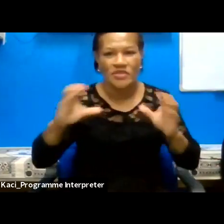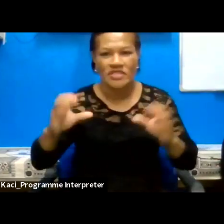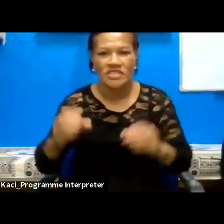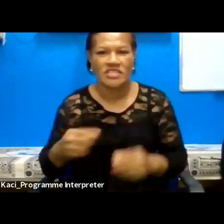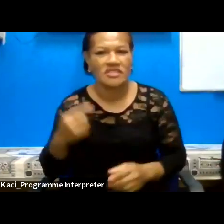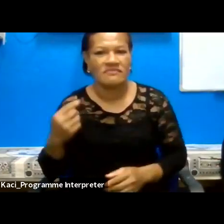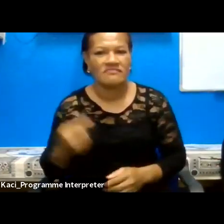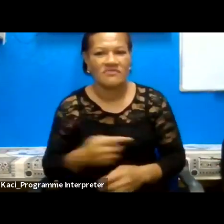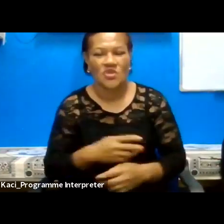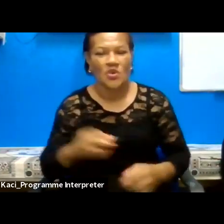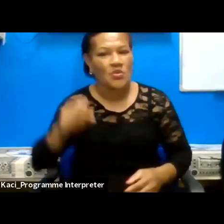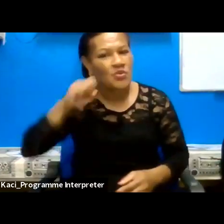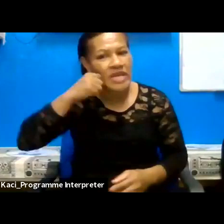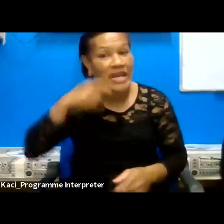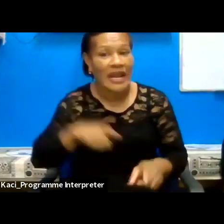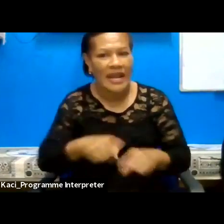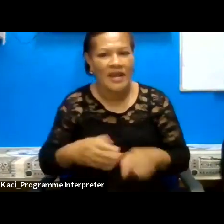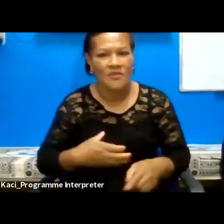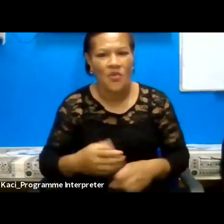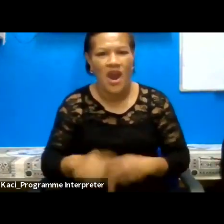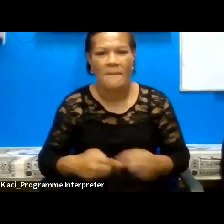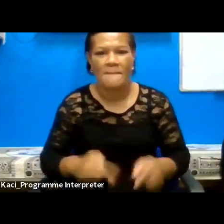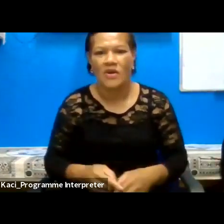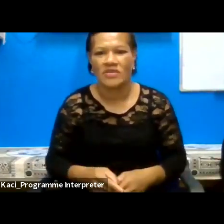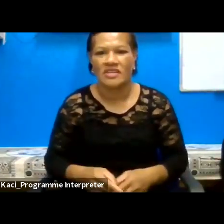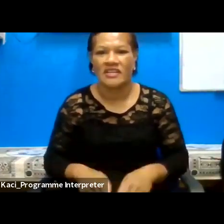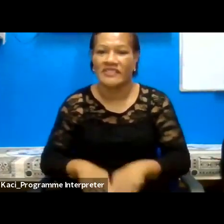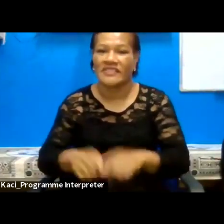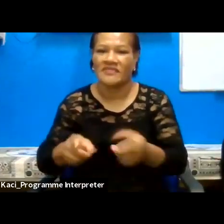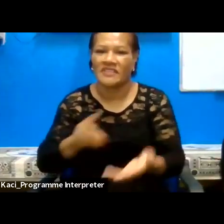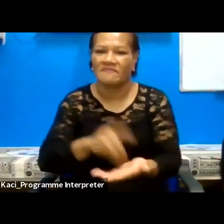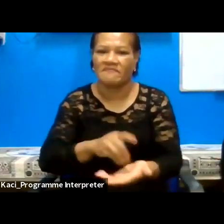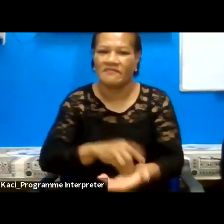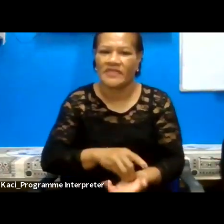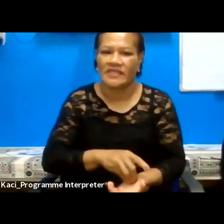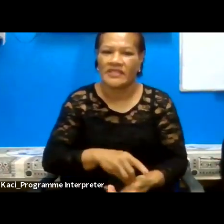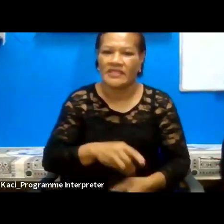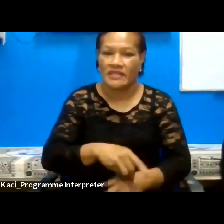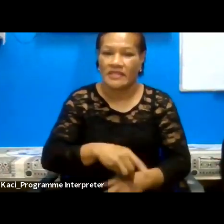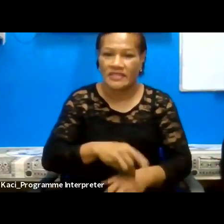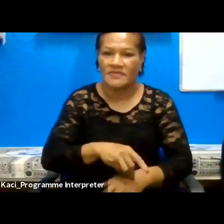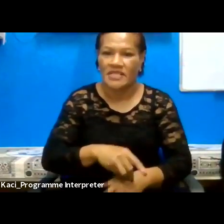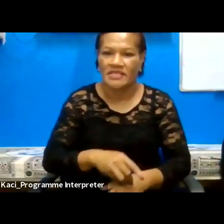Thank you. Thank you so much.